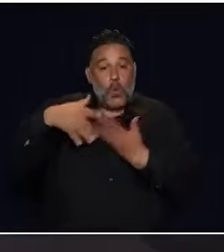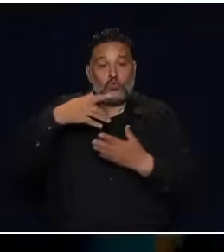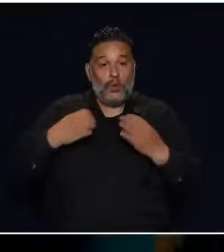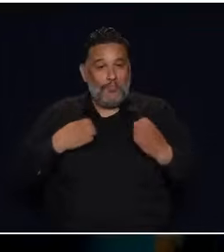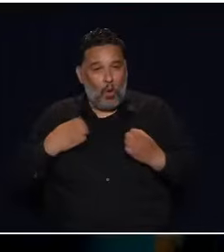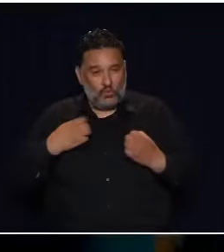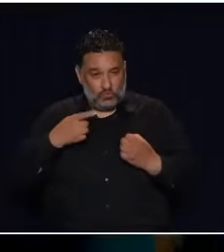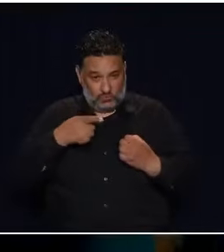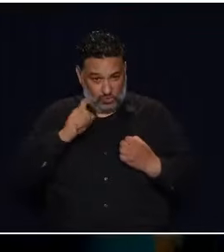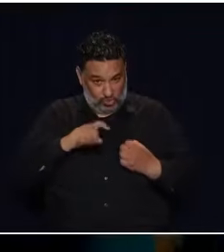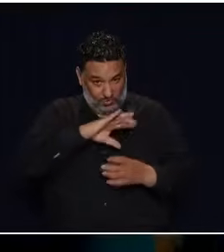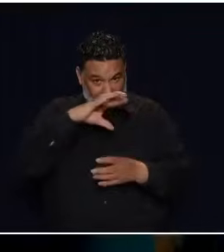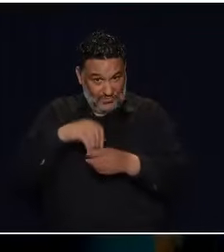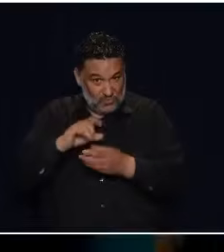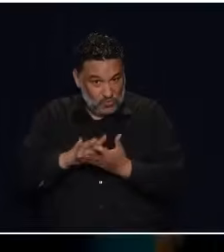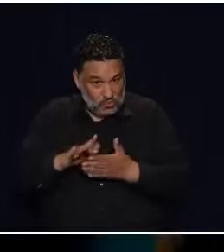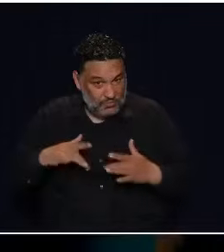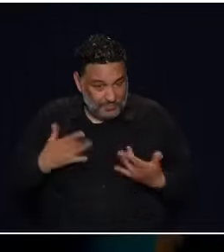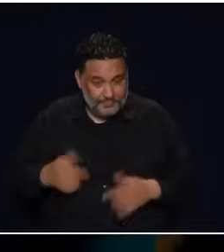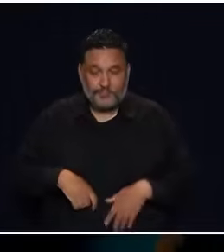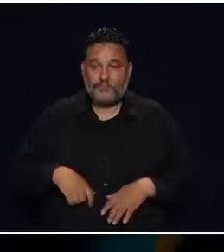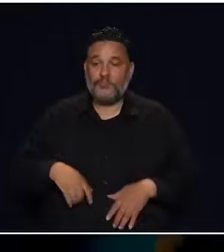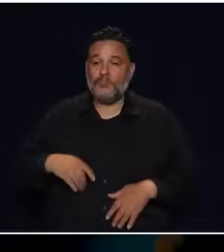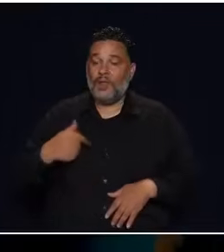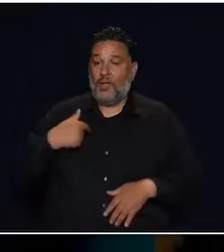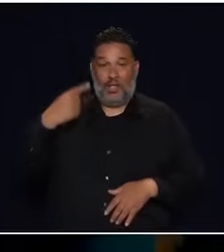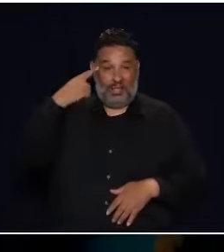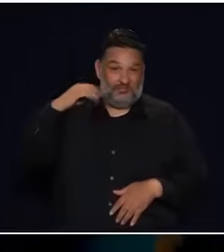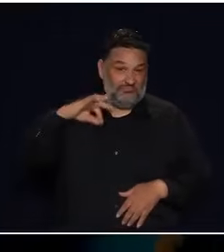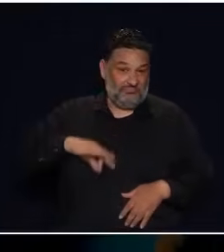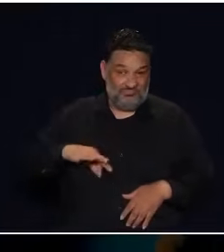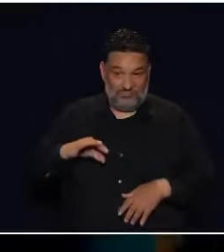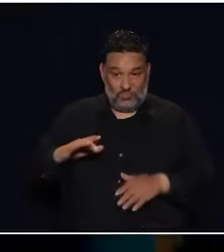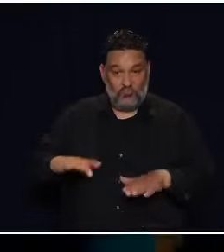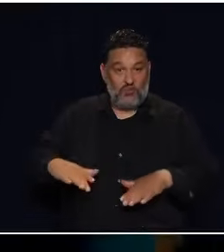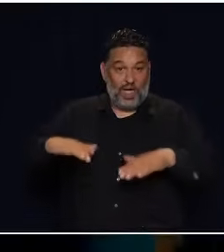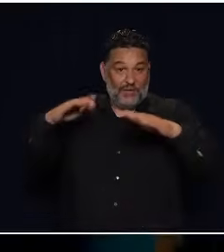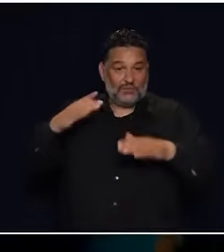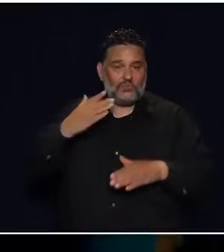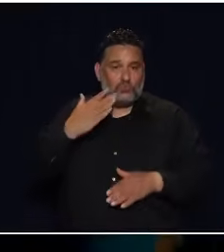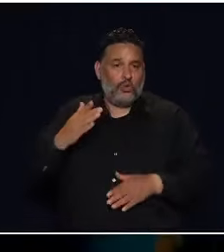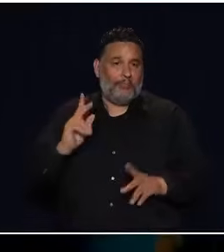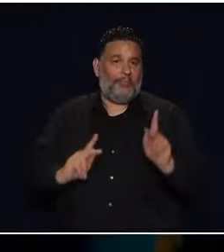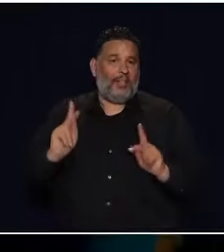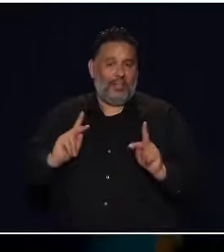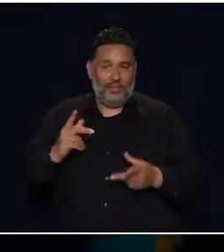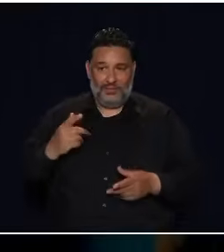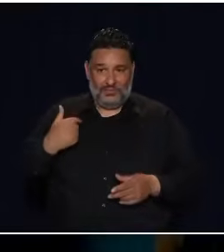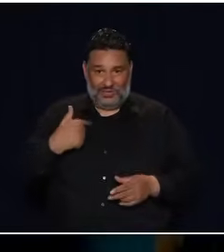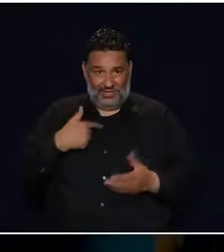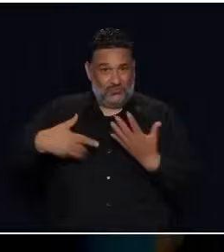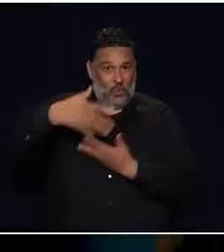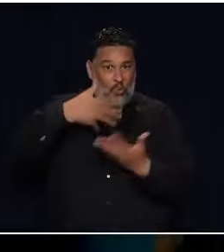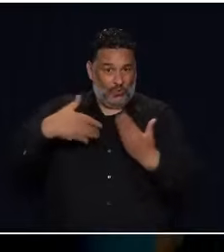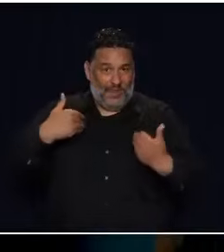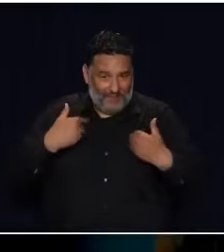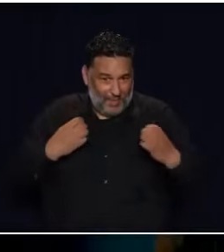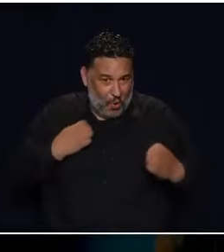NEWBY, WHAT ROLE SHOULD SOCIAL/EMOTIONAL LEARNING PLAY IN ARIZONA SCHOOLS?